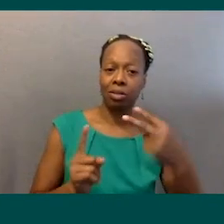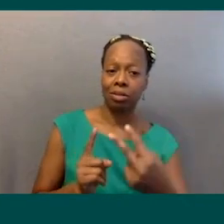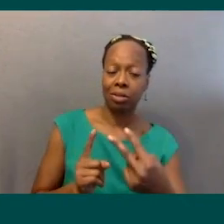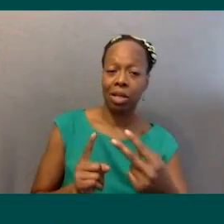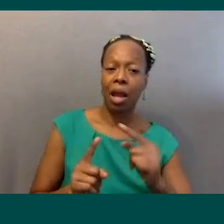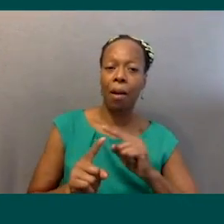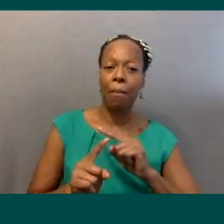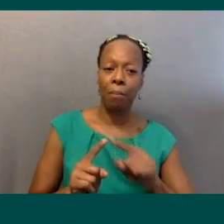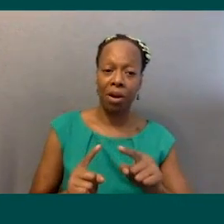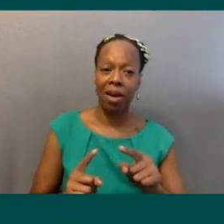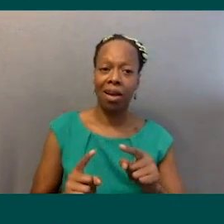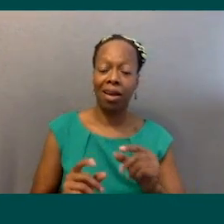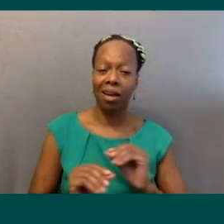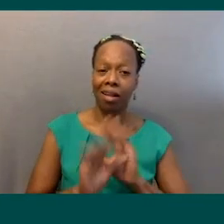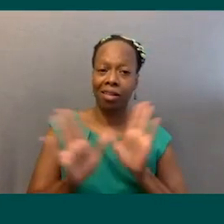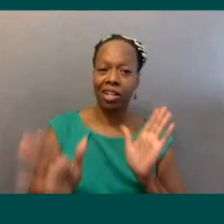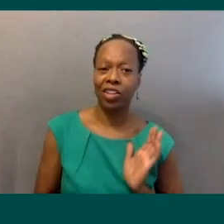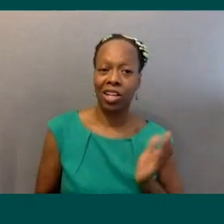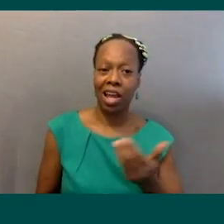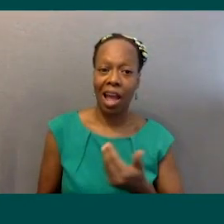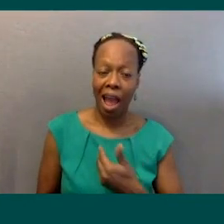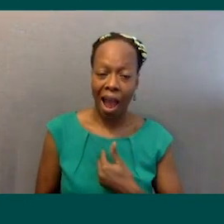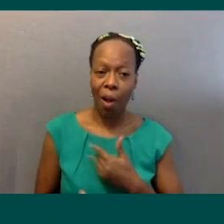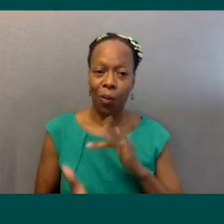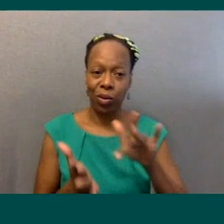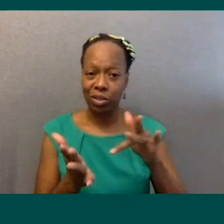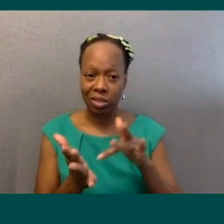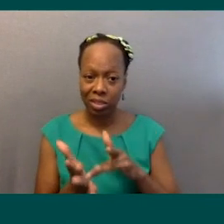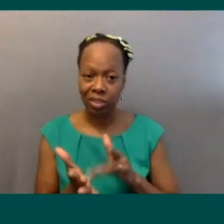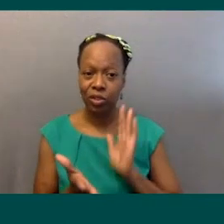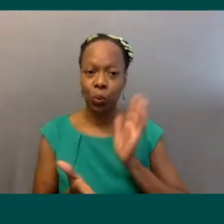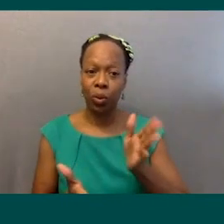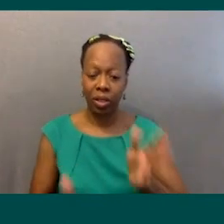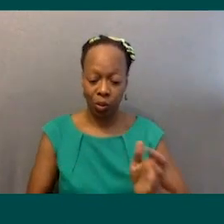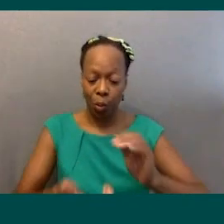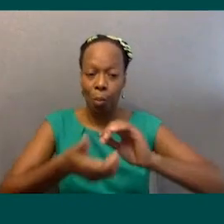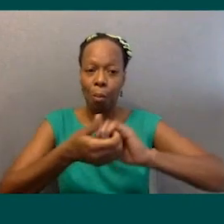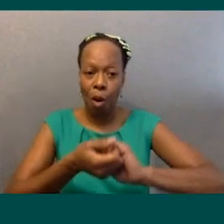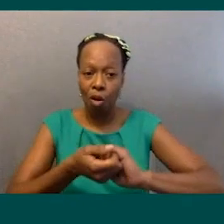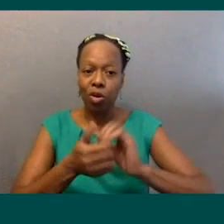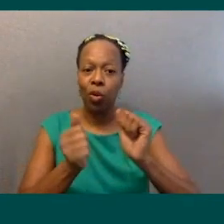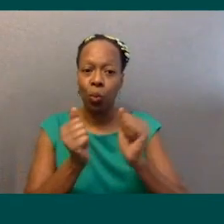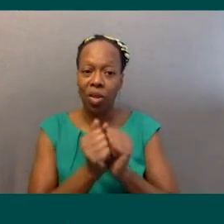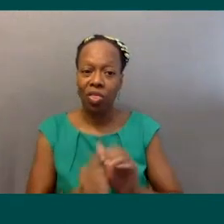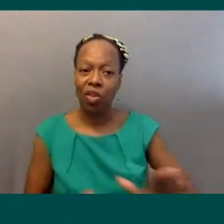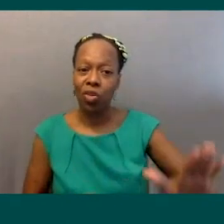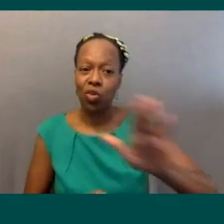will work with your local provider, whether it's your pediatrician, internist, physiatrists,